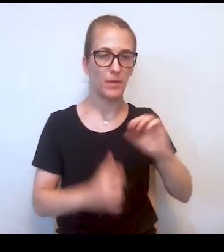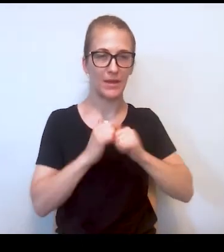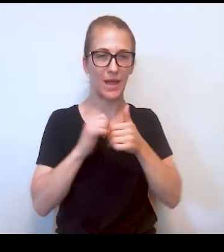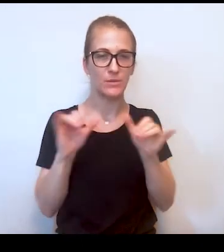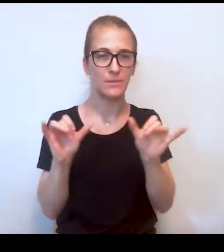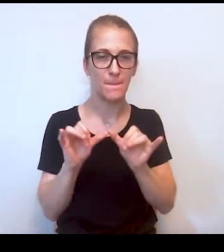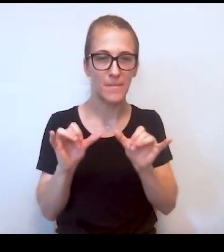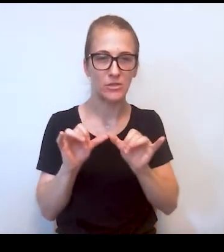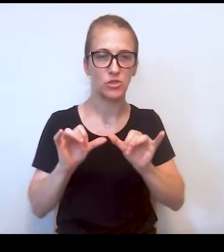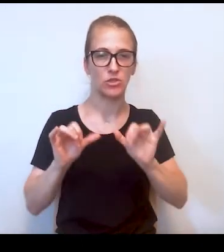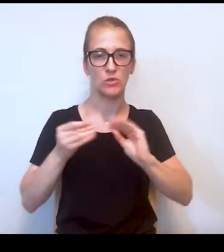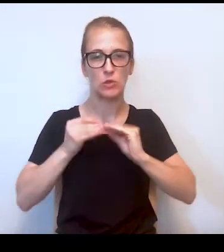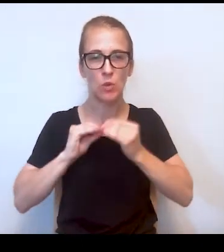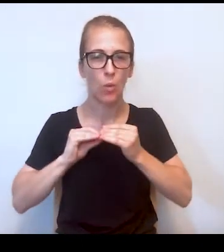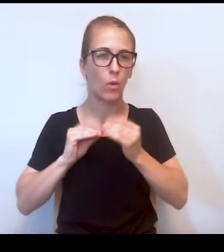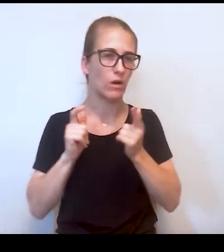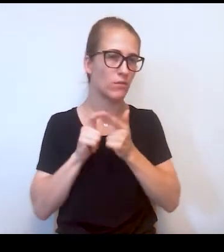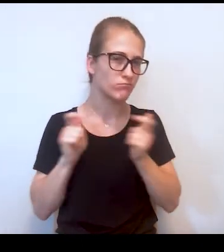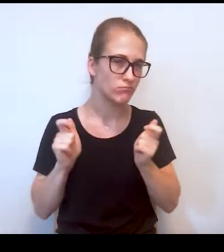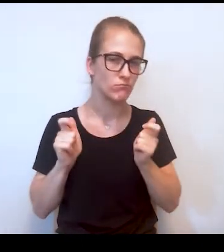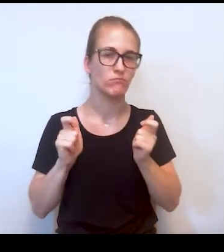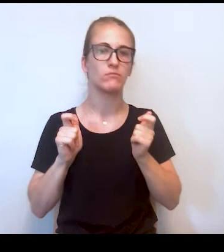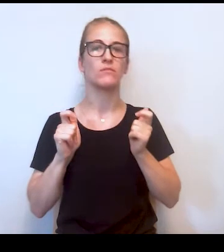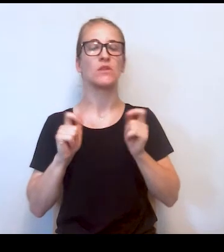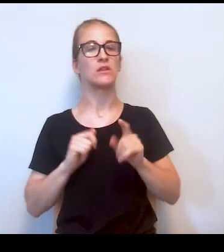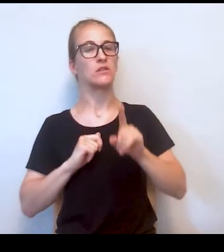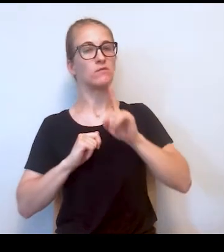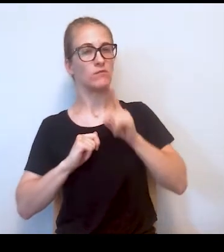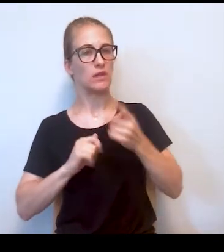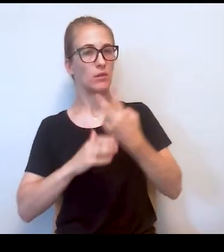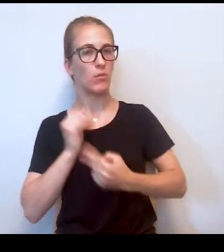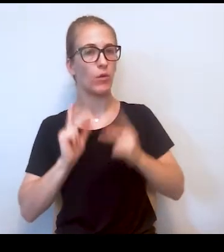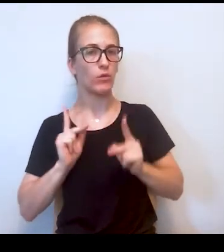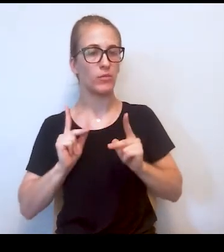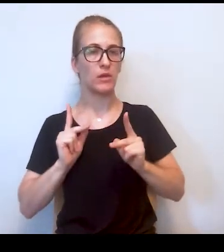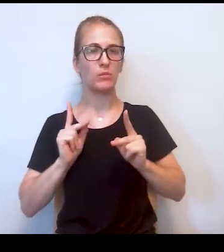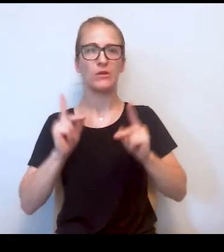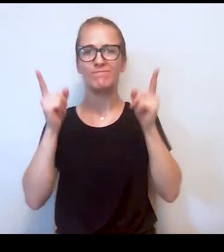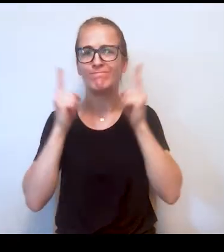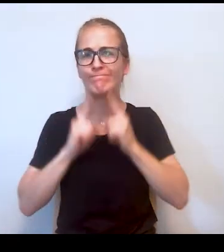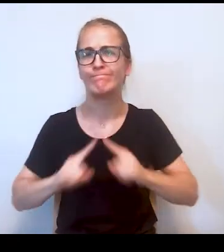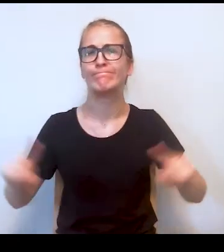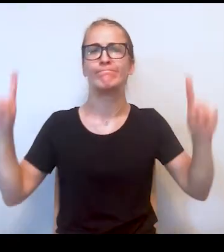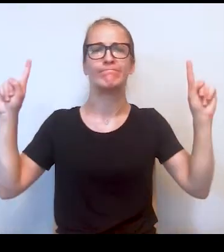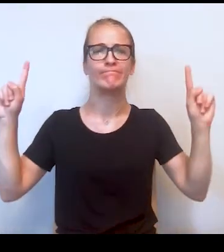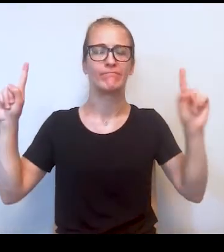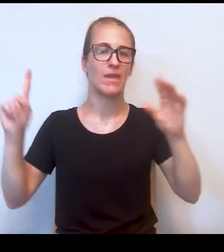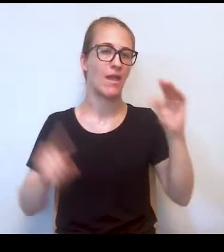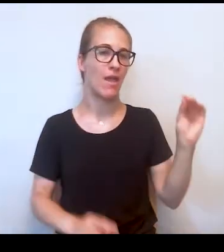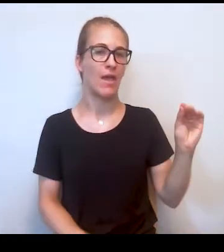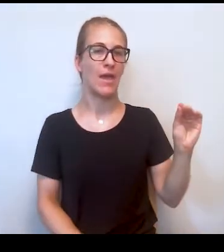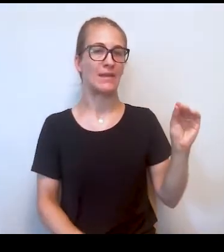and did a lot for maybe some other people but left out the most common type